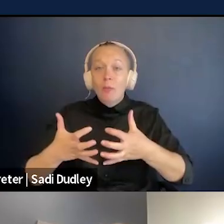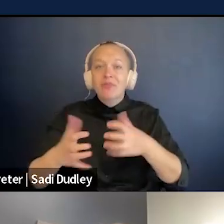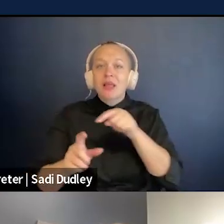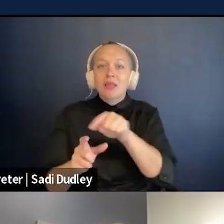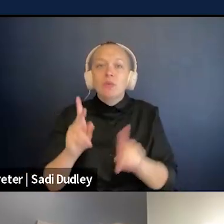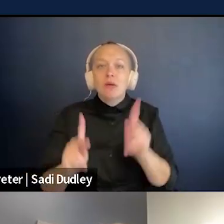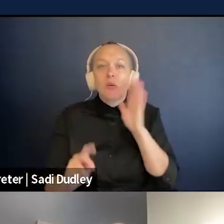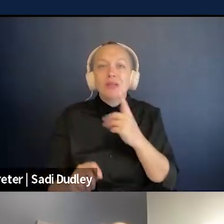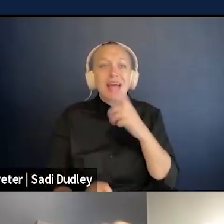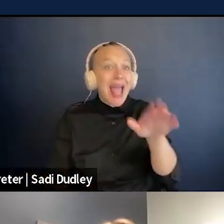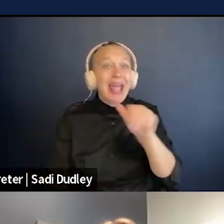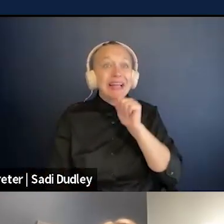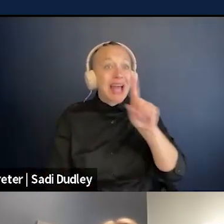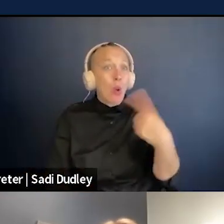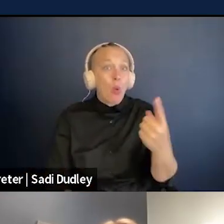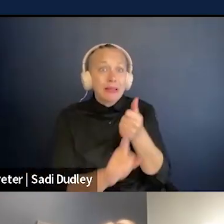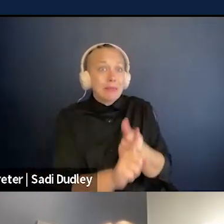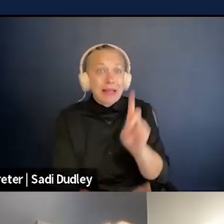And we can just be in a laundry list.